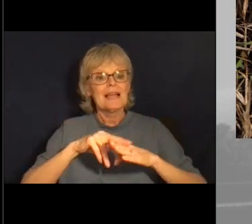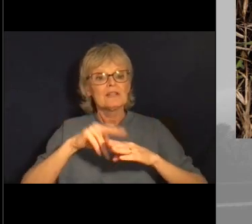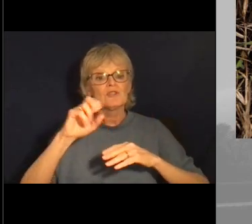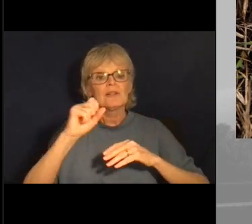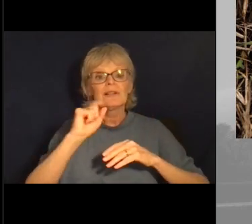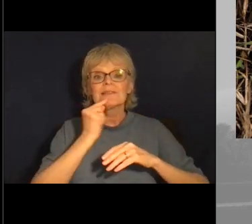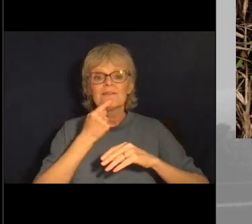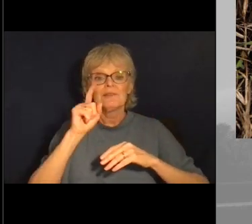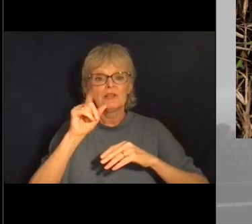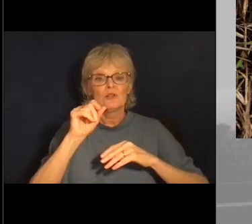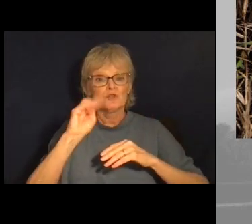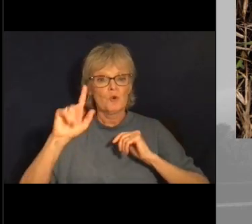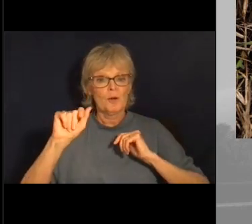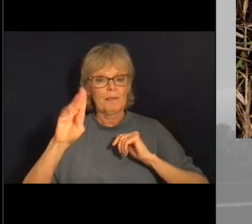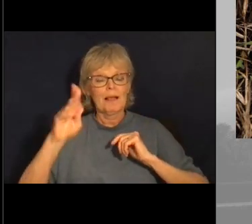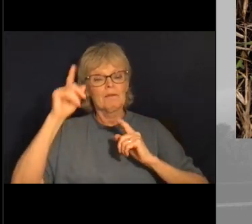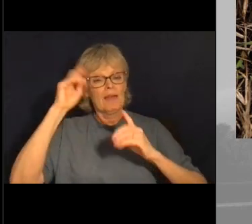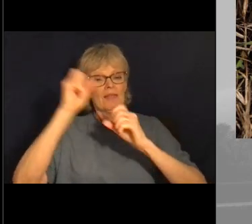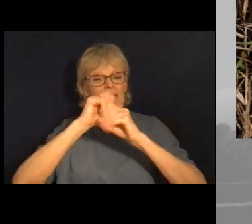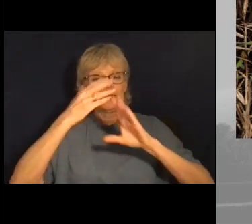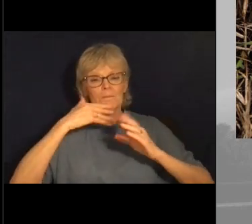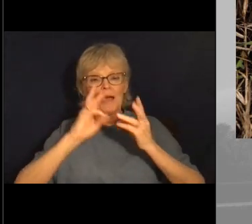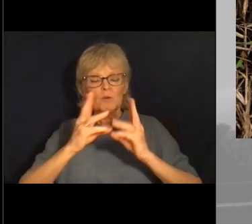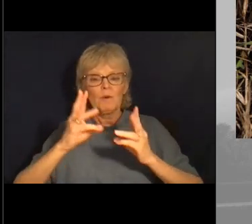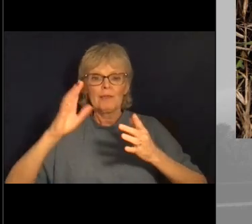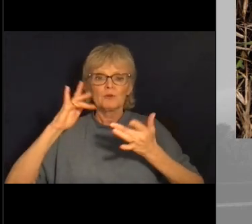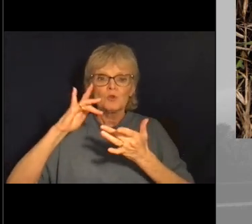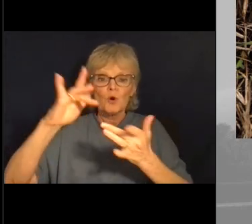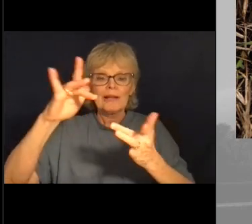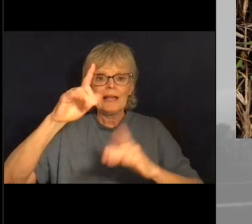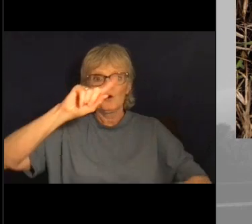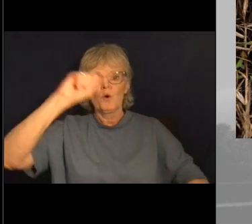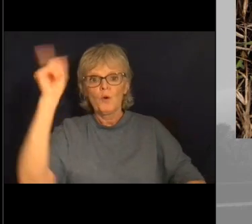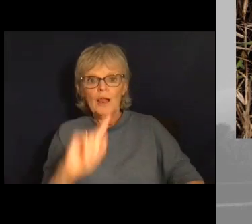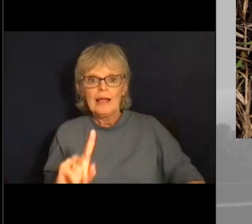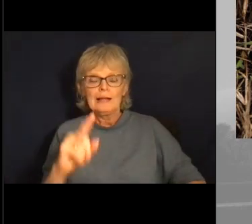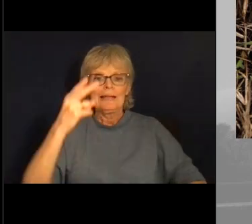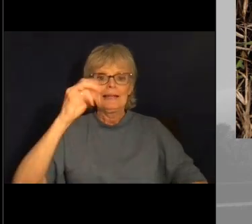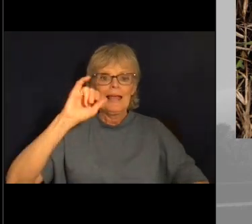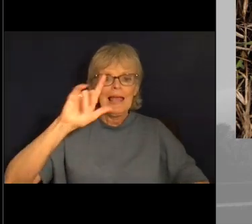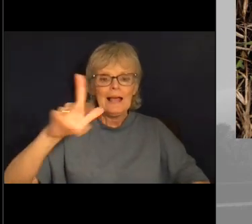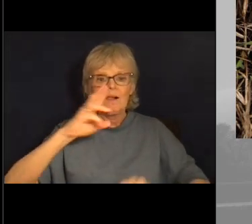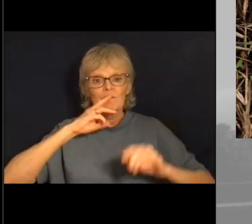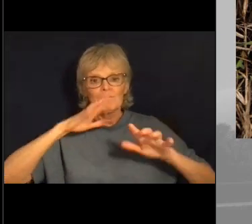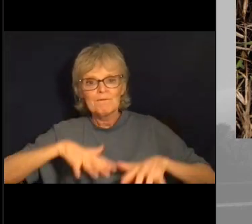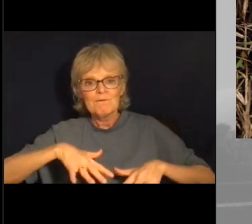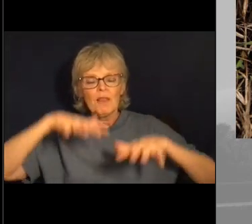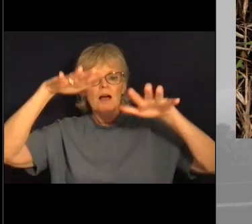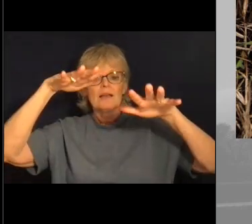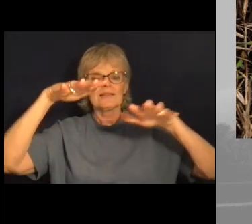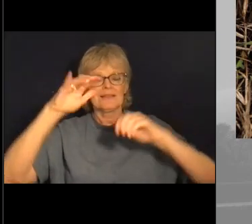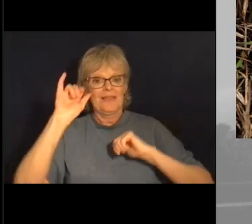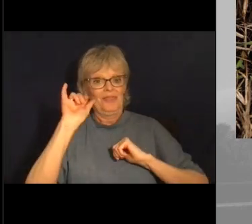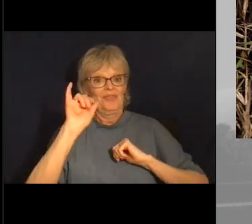you know, when you think of severe weather, you think of things like tornadoes, lightning, hail, flash floods, like, you know, those types of severe weather events.